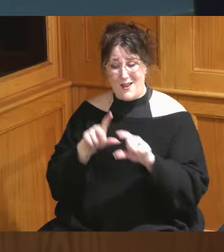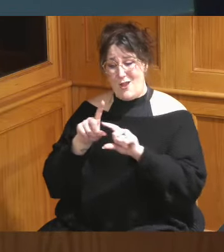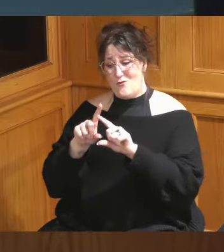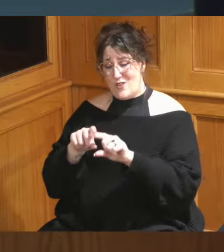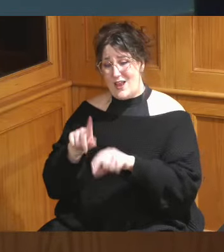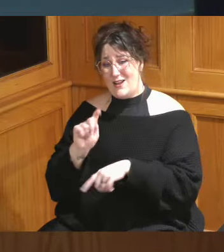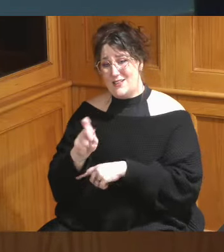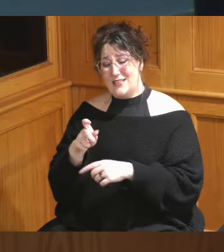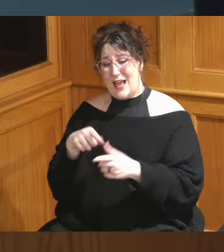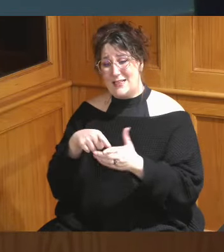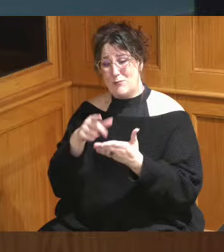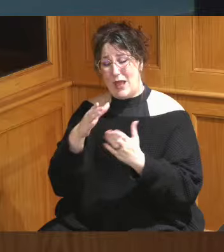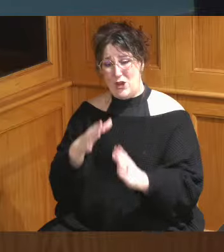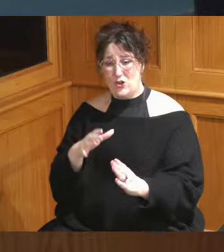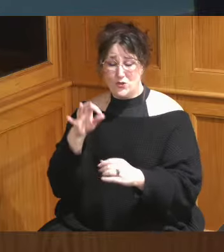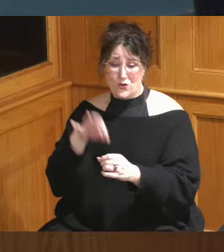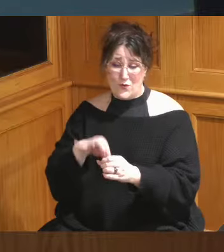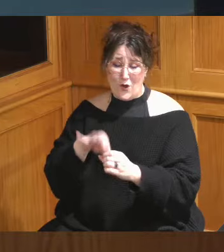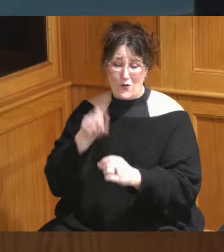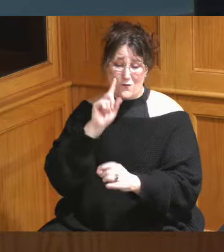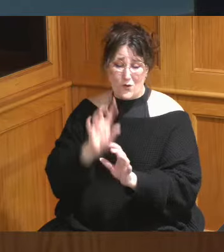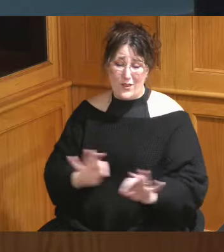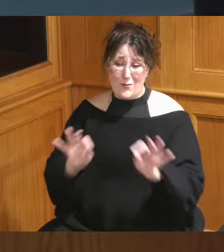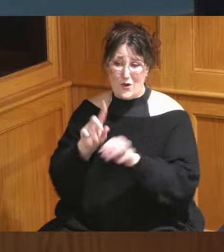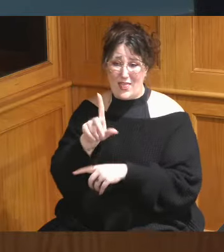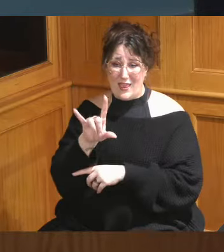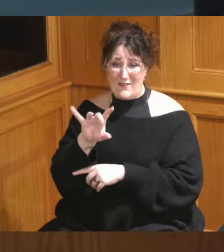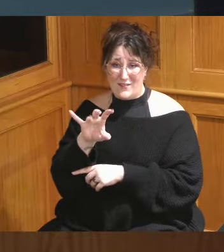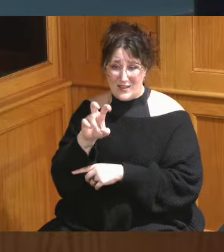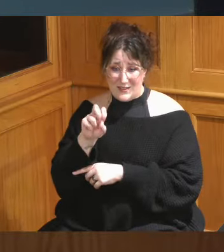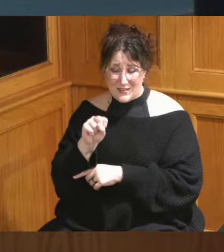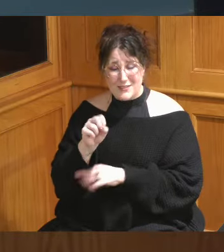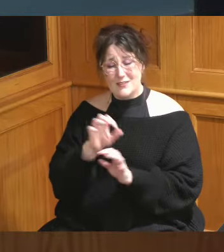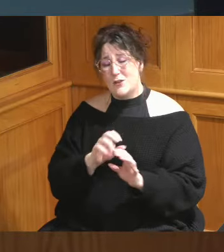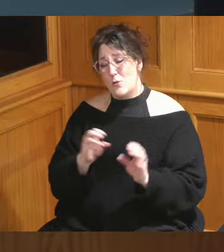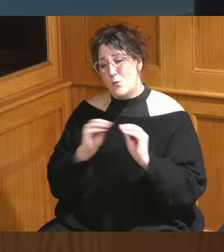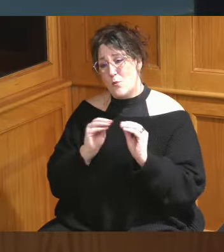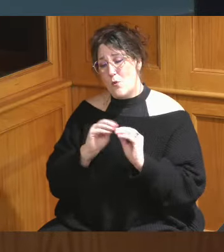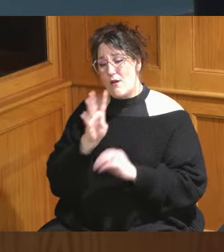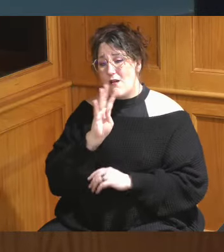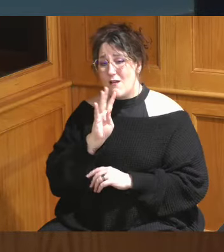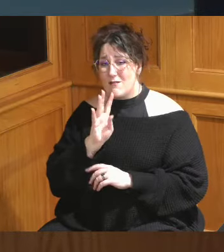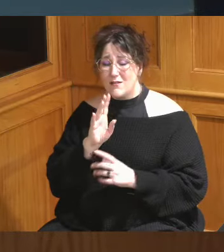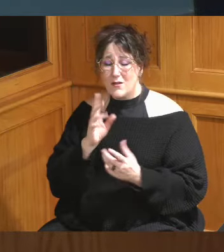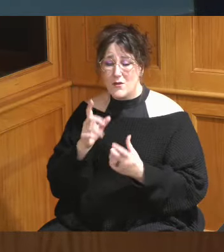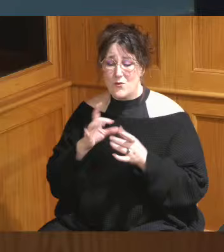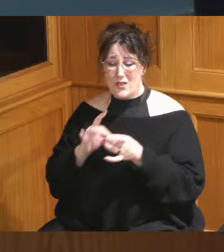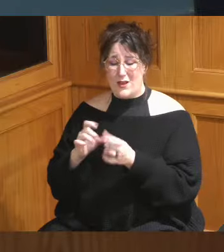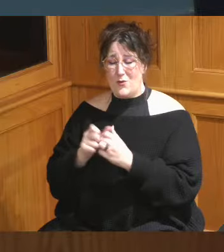obviously to vote for those levies. And so, more conversation to come next year related to levies.